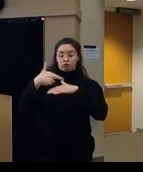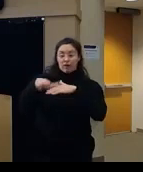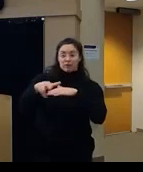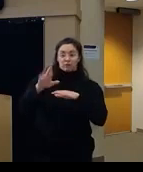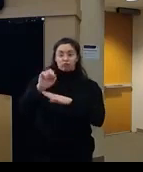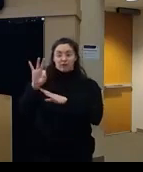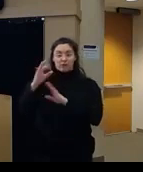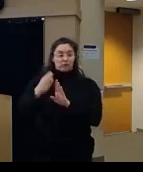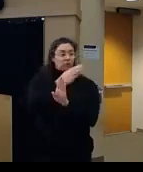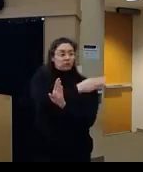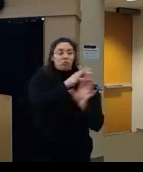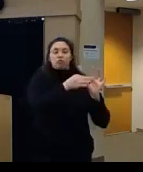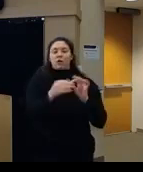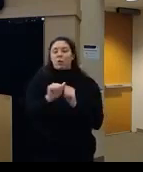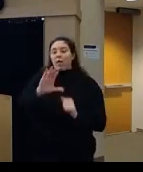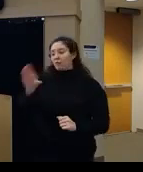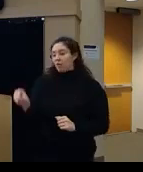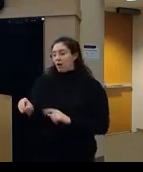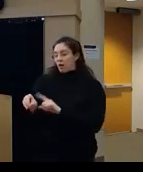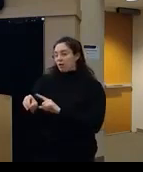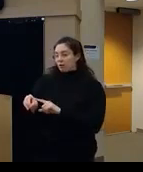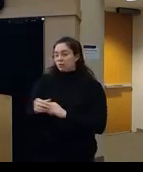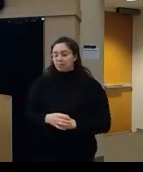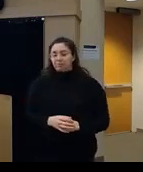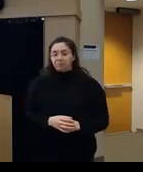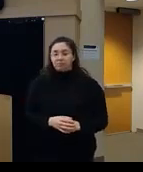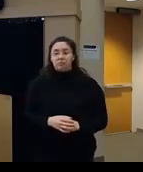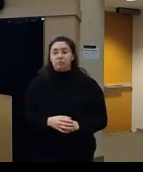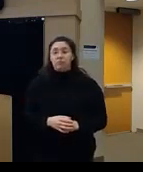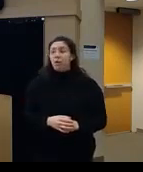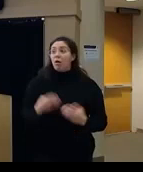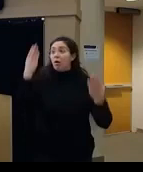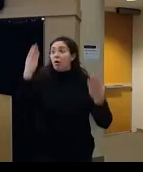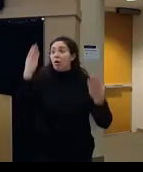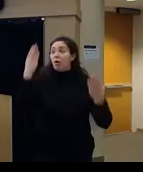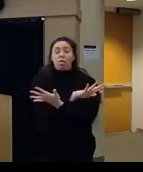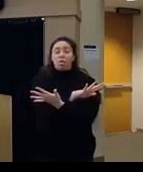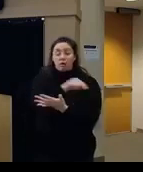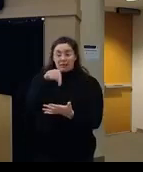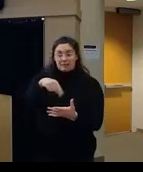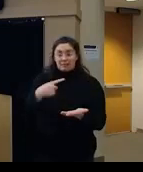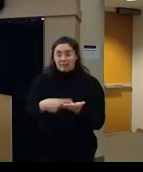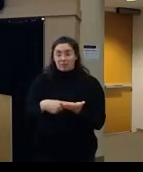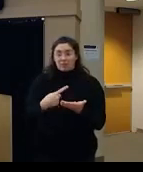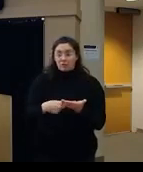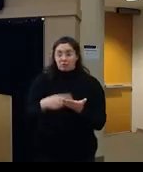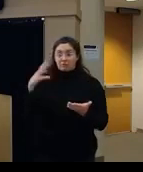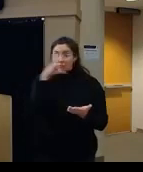to do with Africa um and what's not being talked about in this conversation is the what with